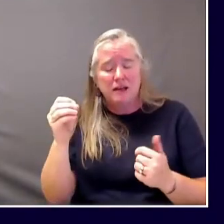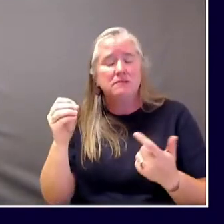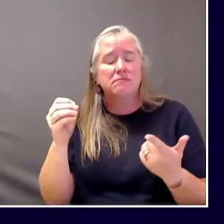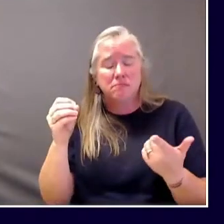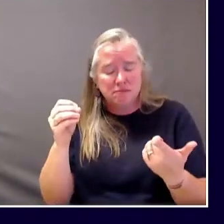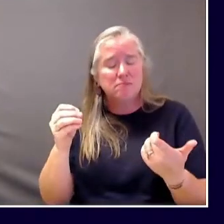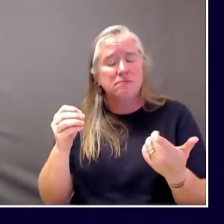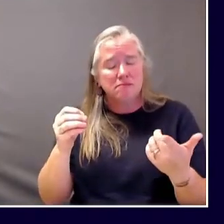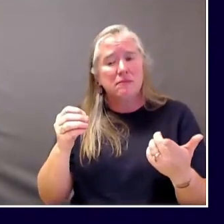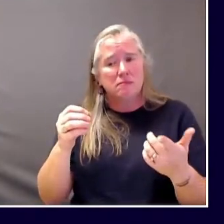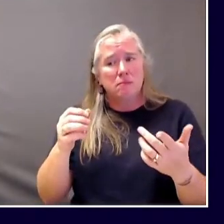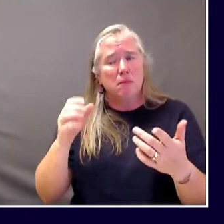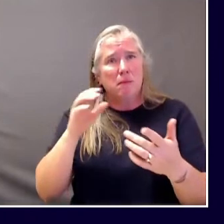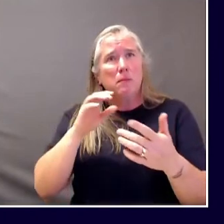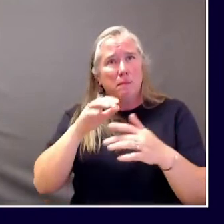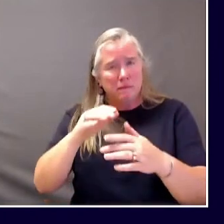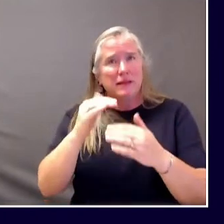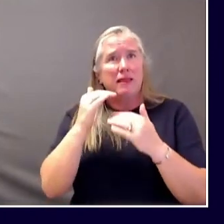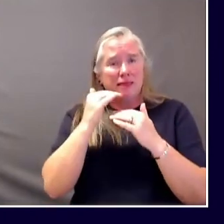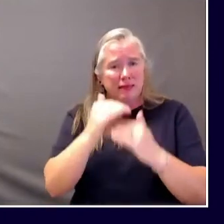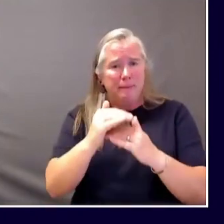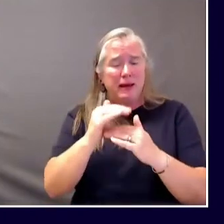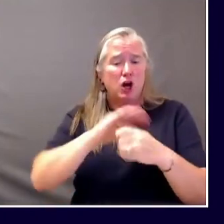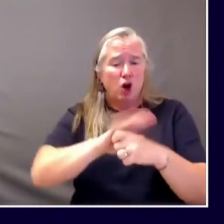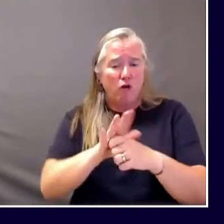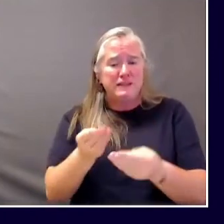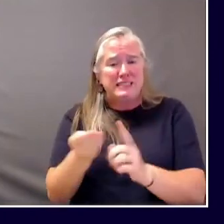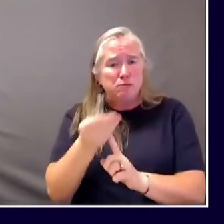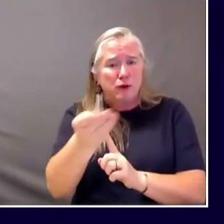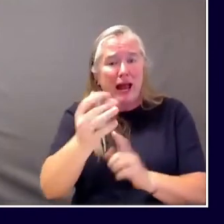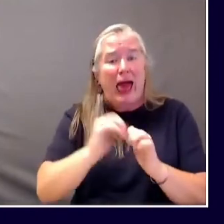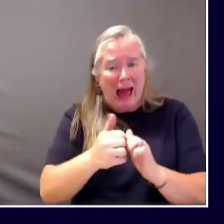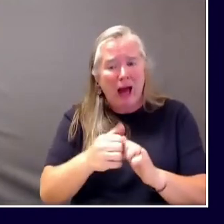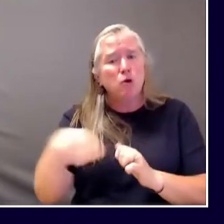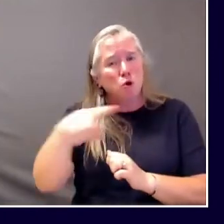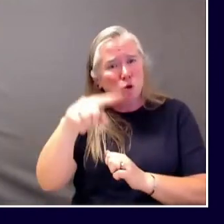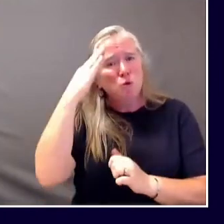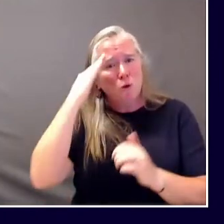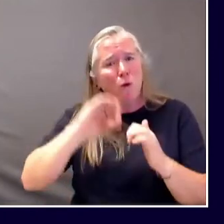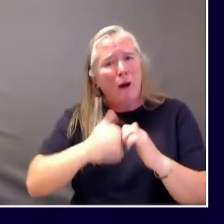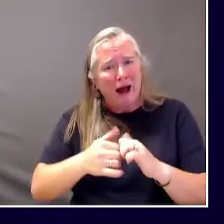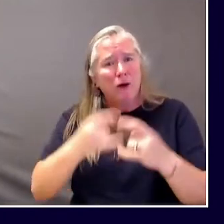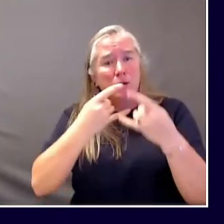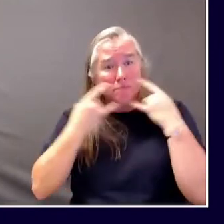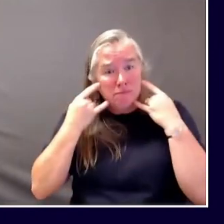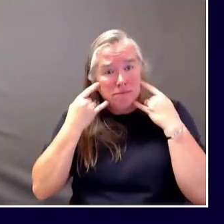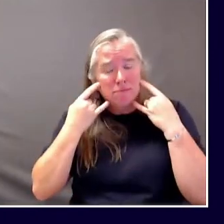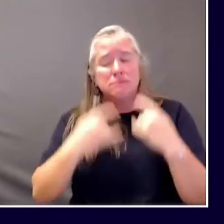I thank you